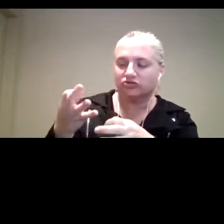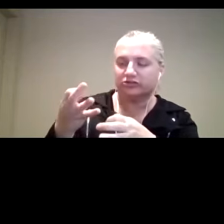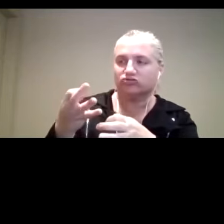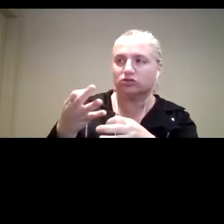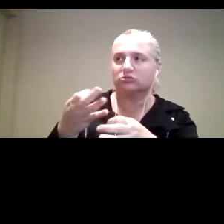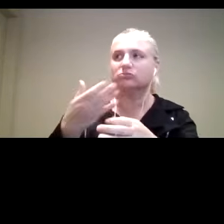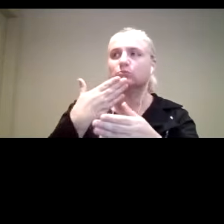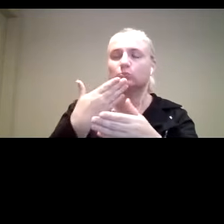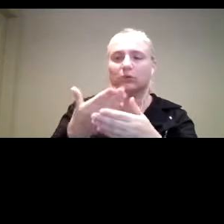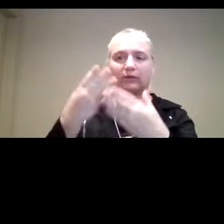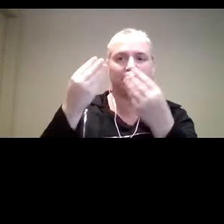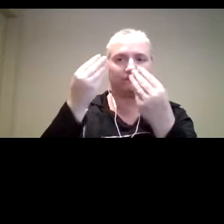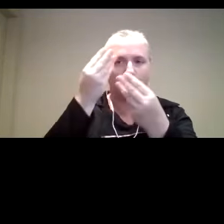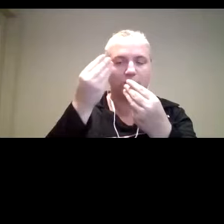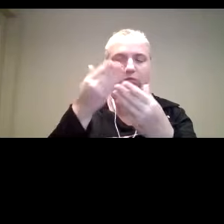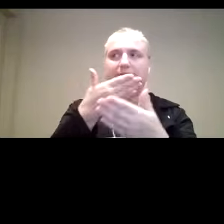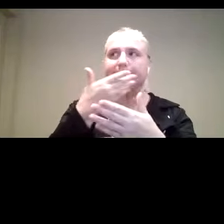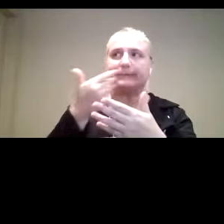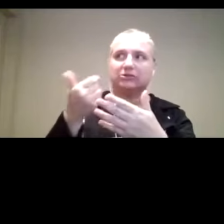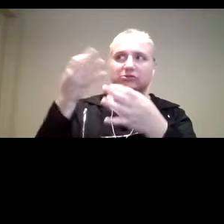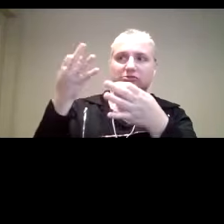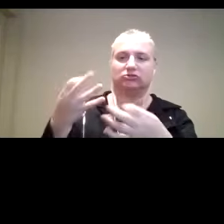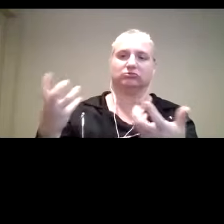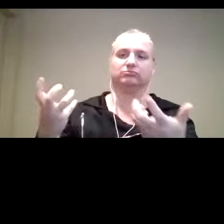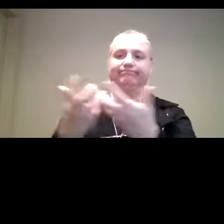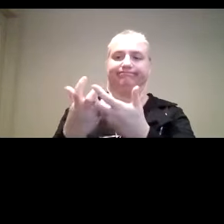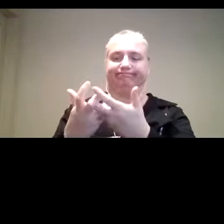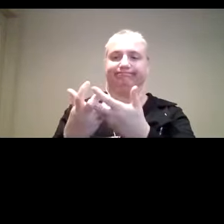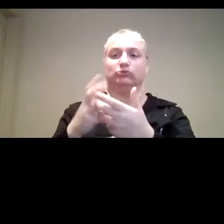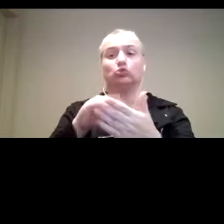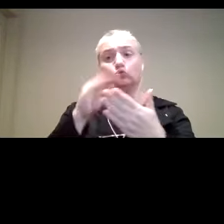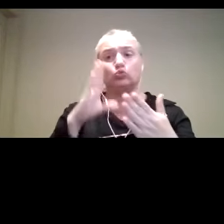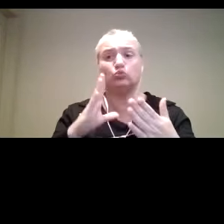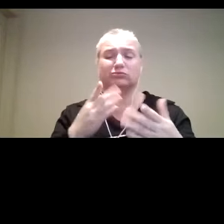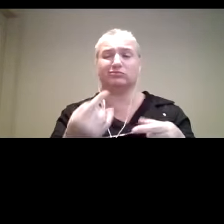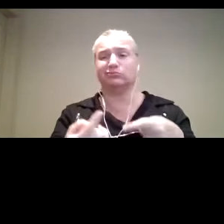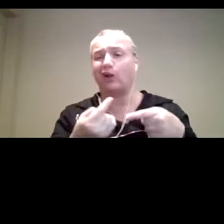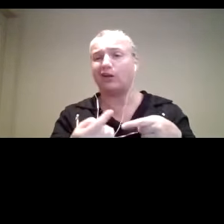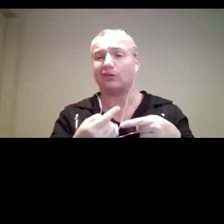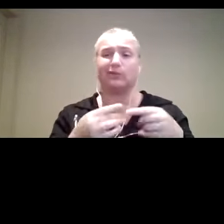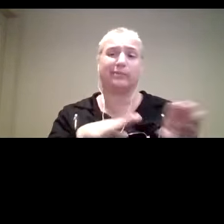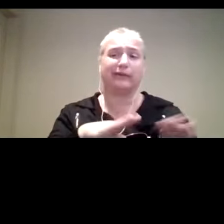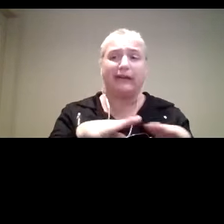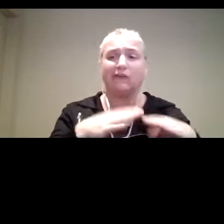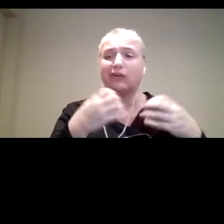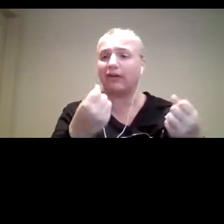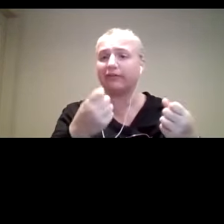and the best decisions for students who are struggling with behavioral mental health kinds of things.